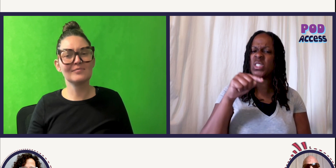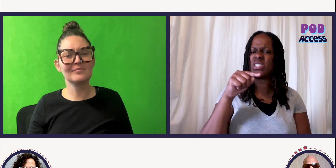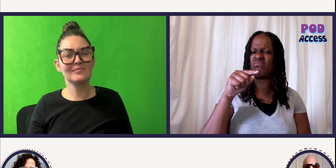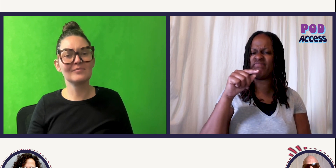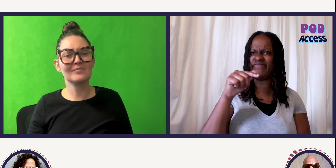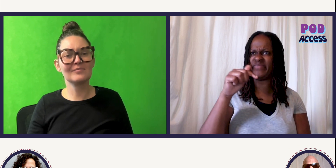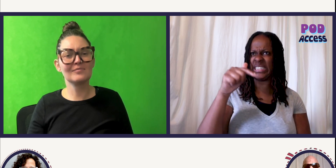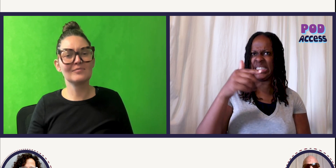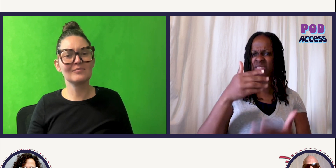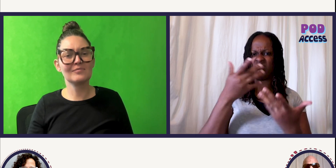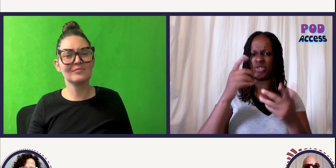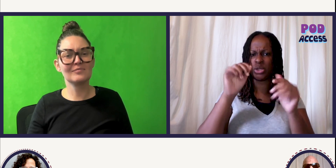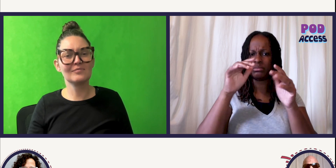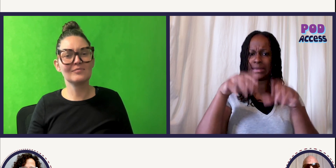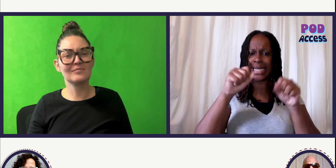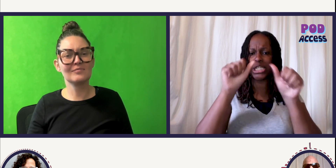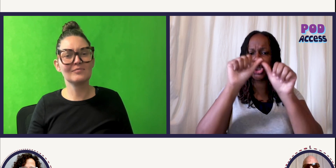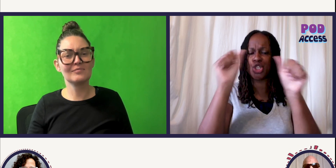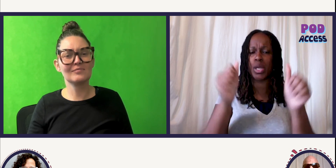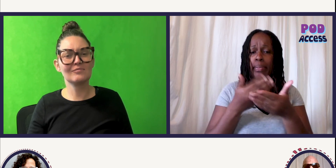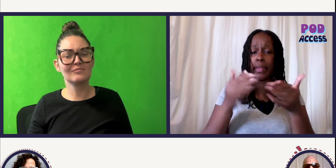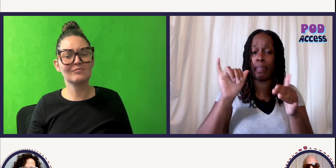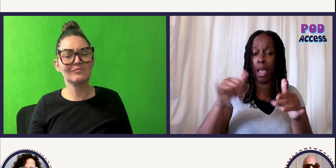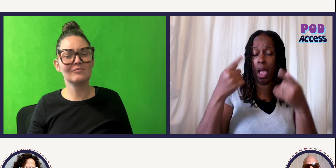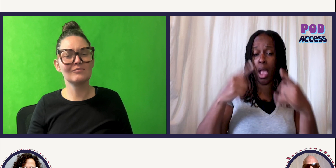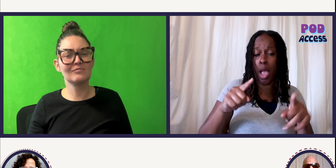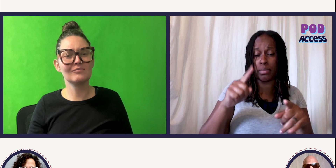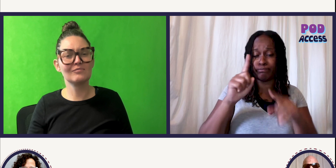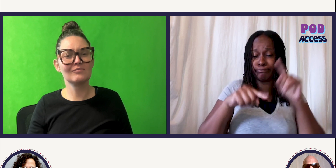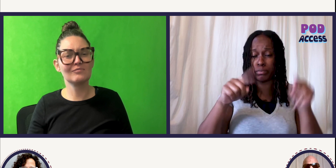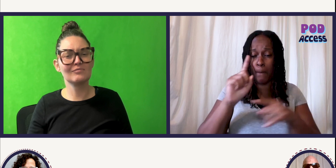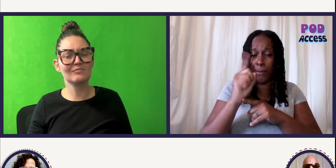There's this taking shape thing that happens at various moments throughout the process.